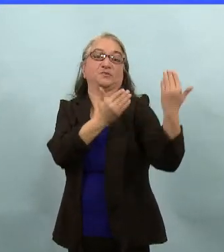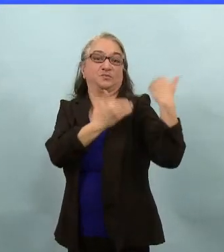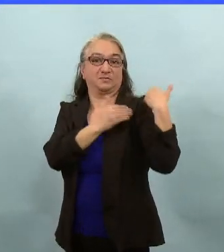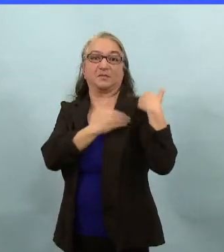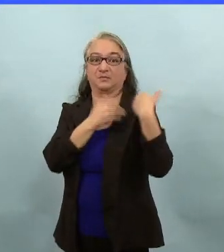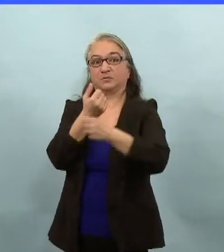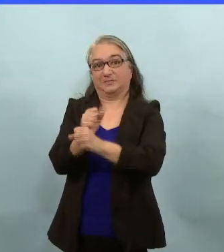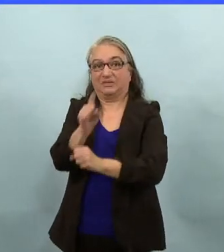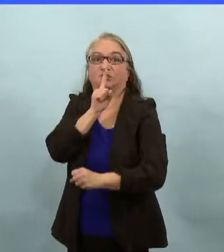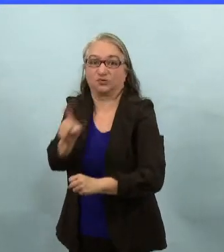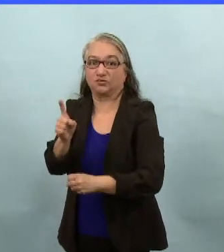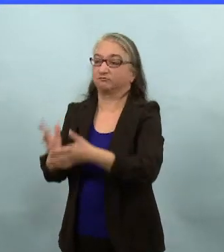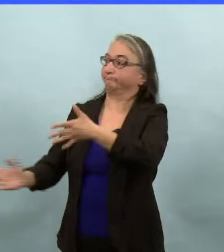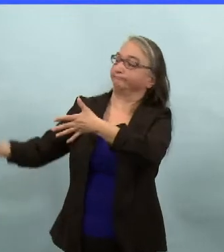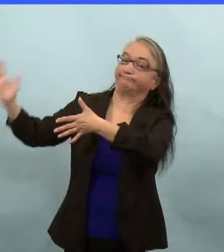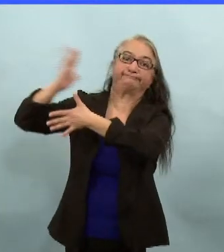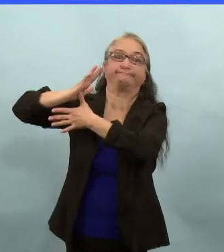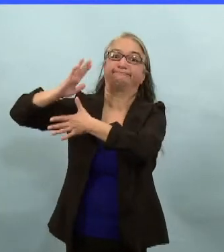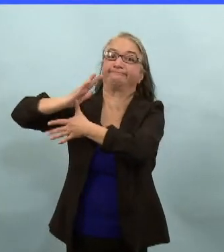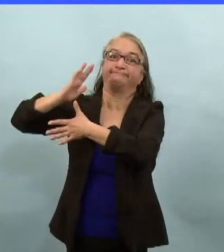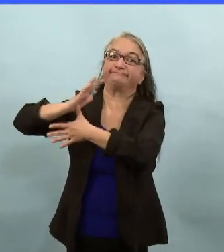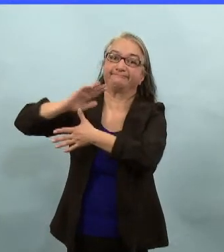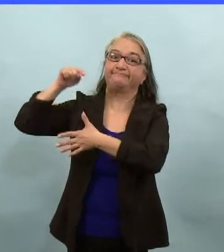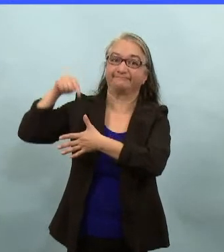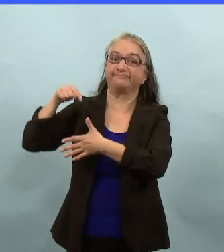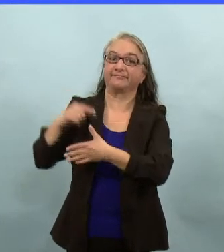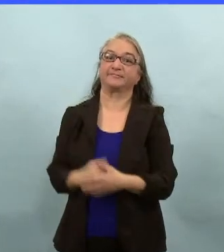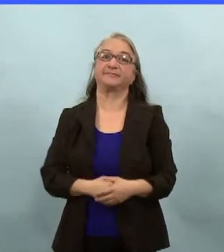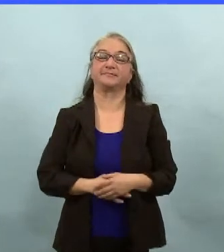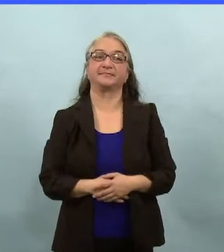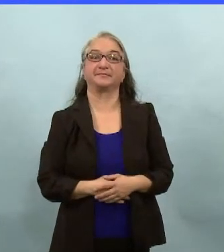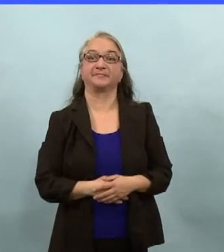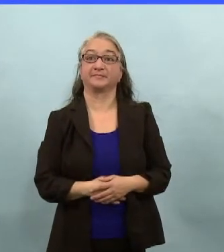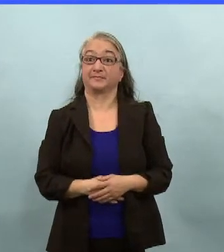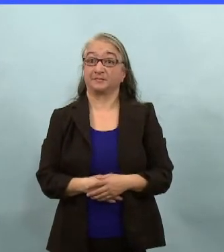are talking to leaders in the health system it hasn't always been able to have that care here